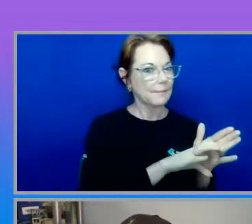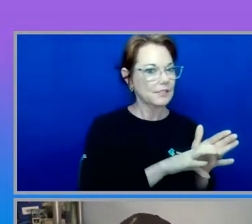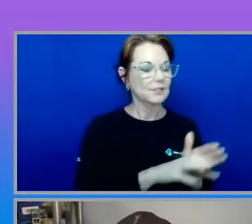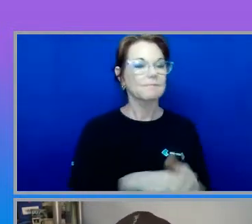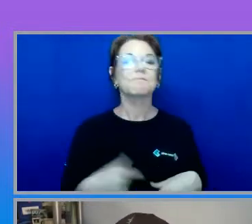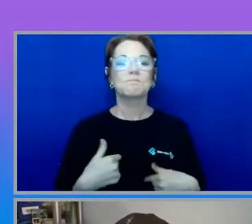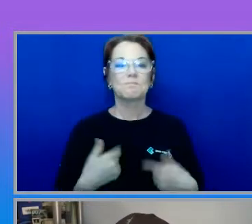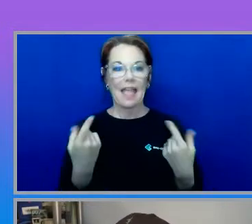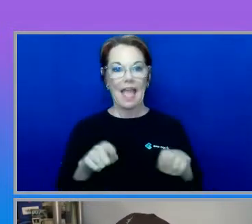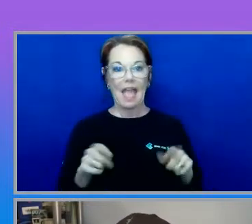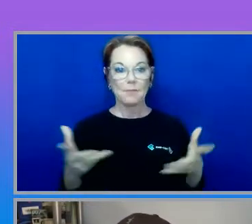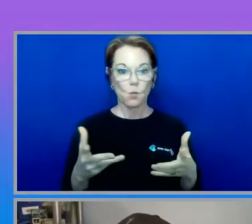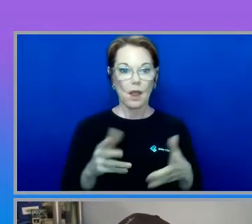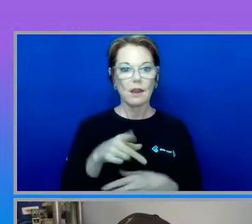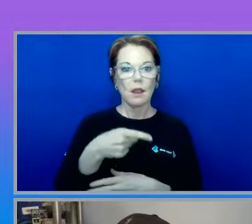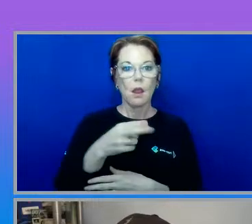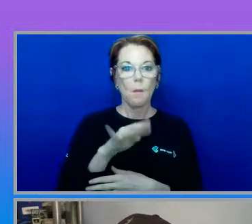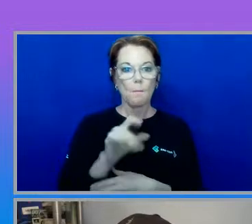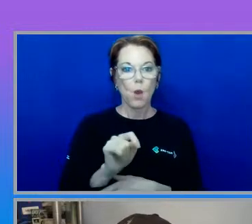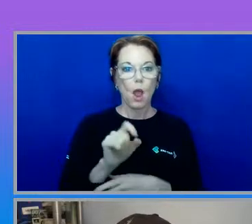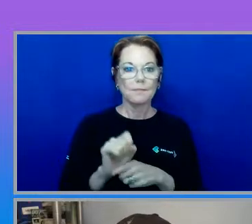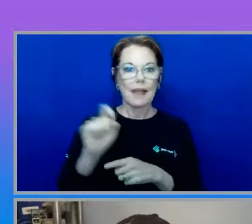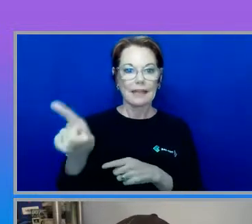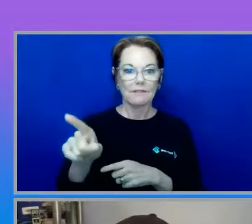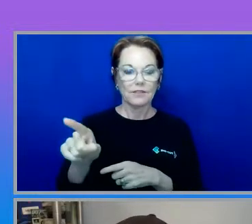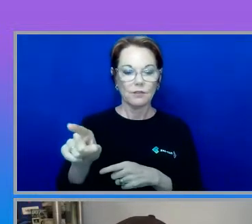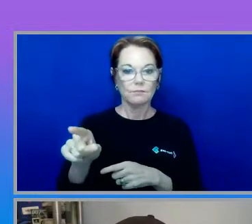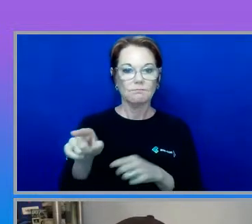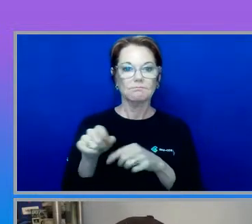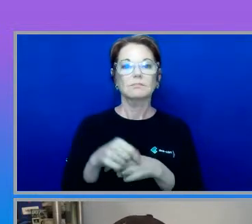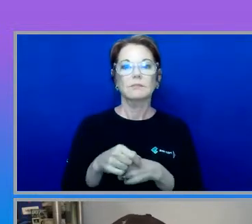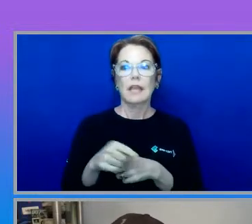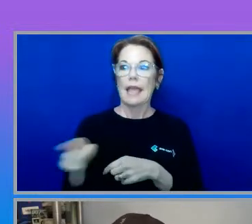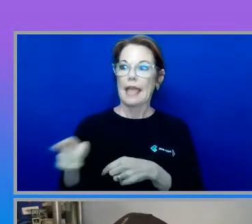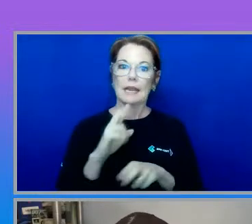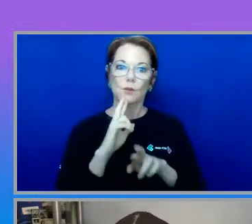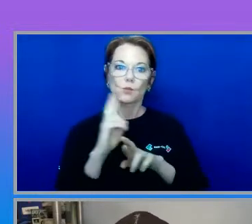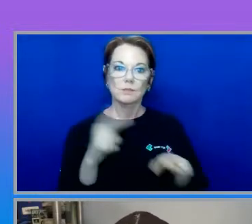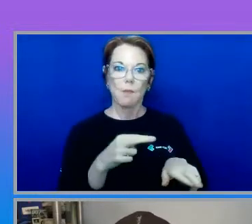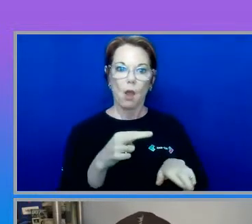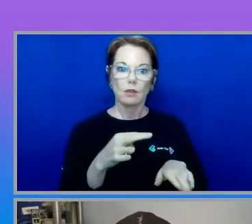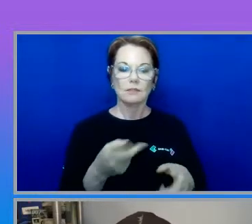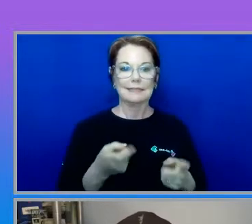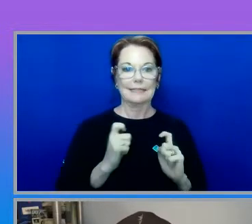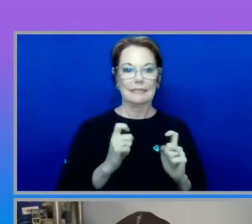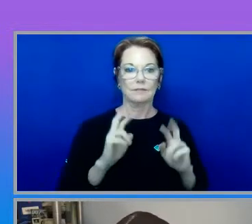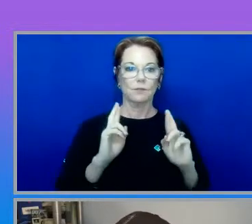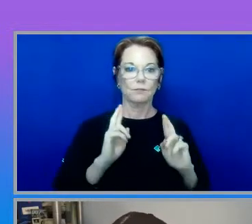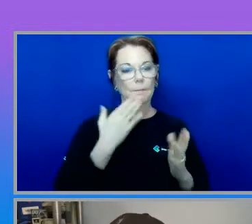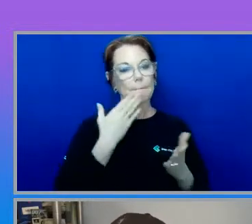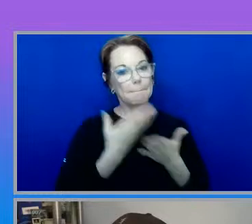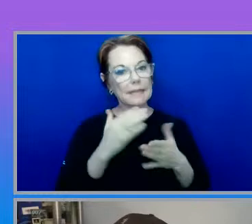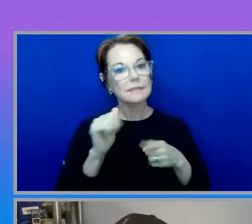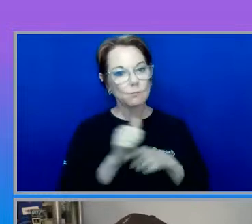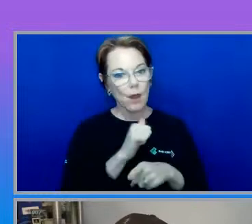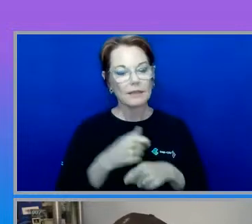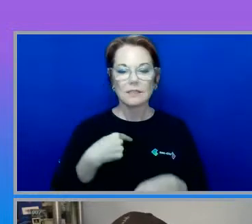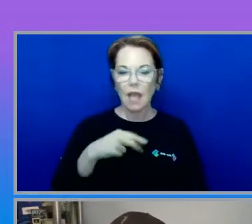prompt, it creates a thread and it gives me a response. So in this case it gives me best